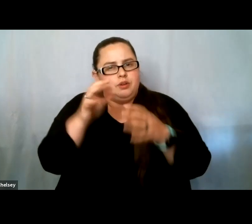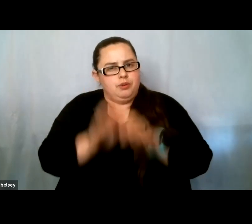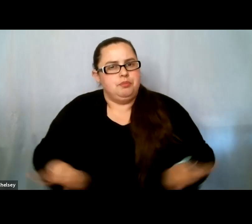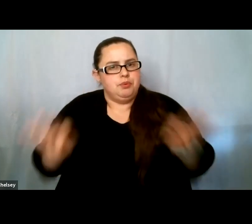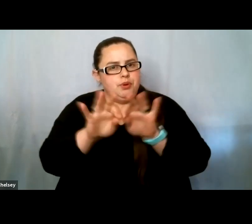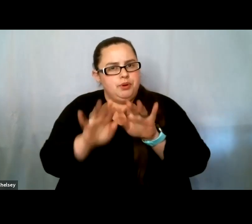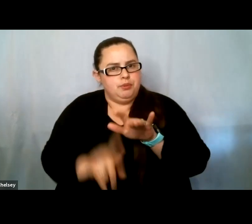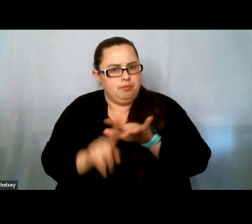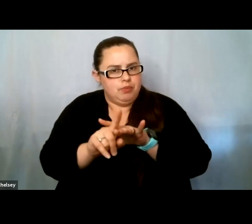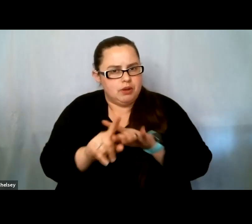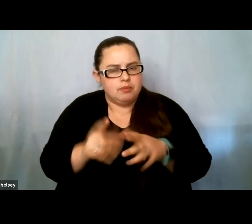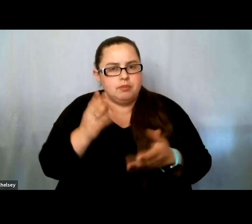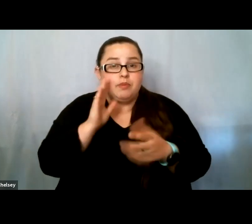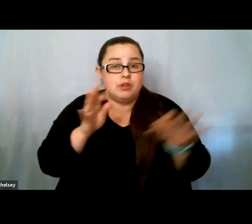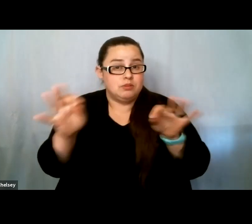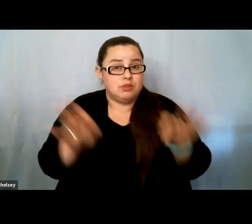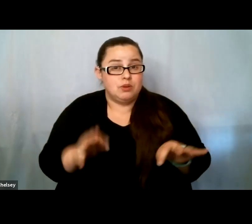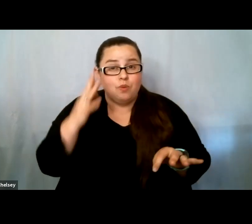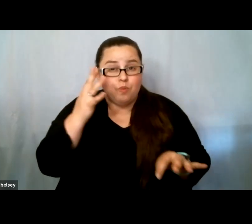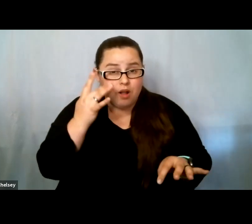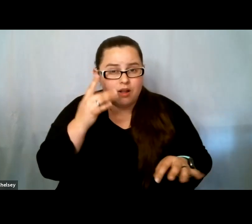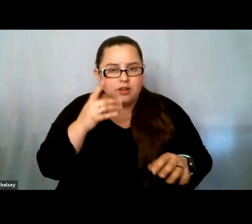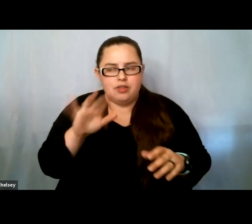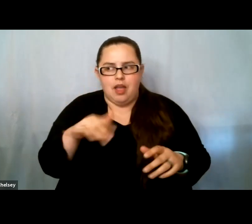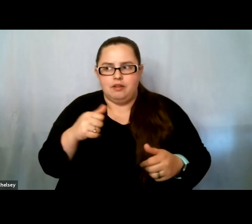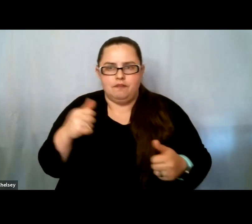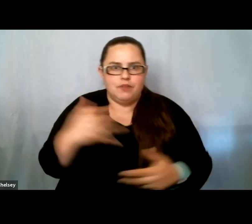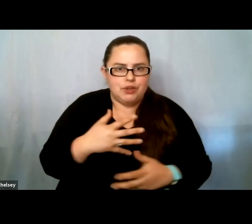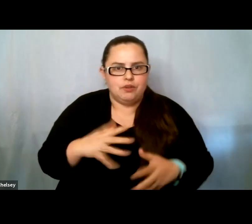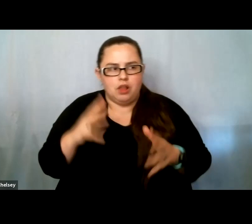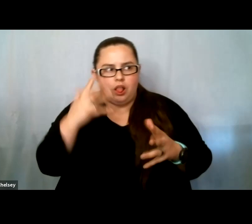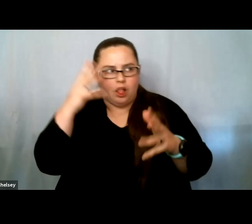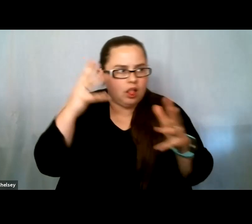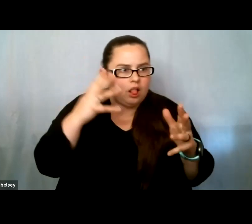explain why there is this kind of hysteria and fear among people called White or hate.